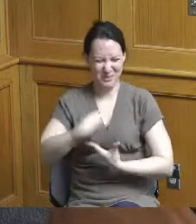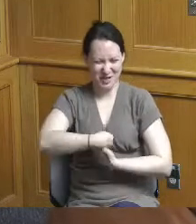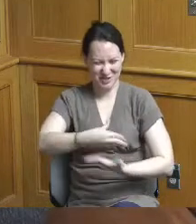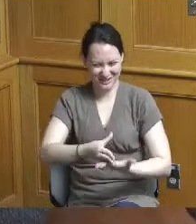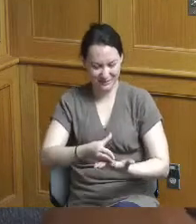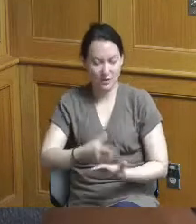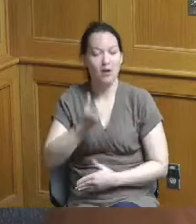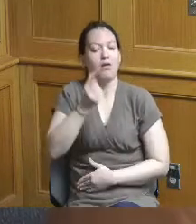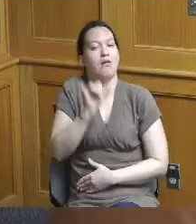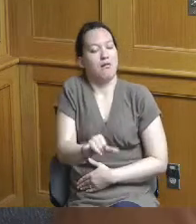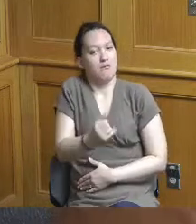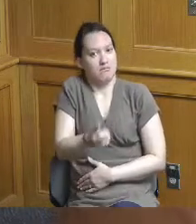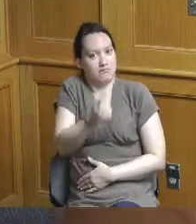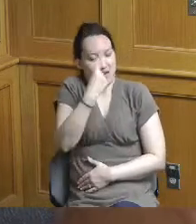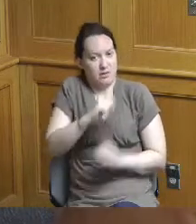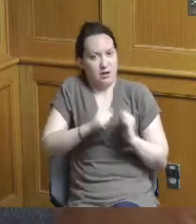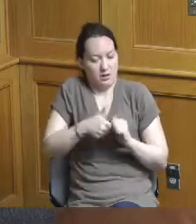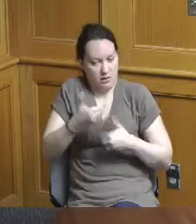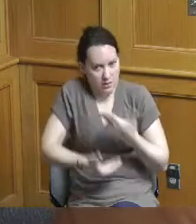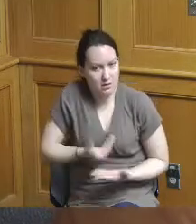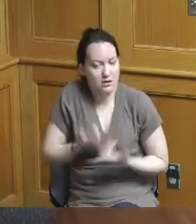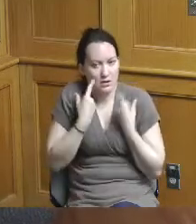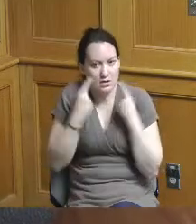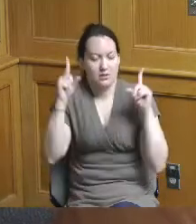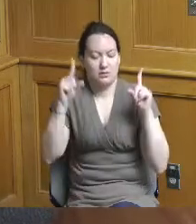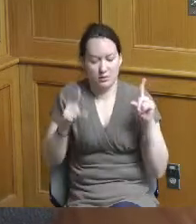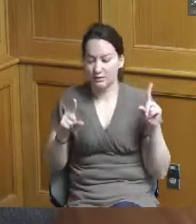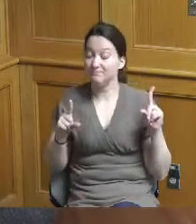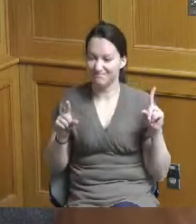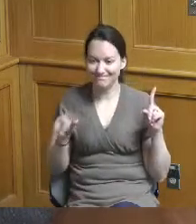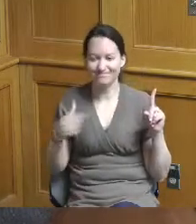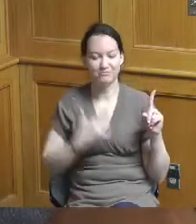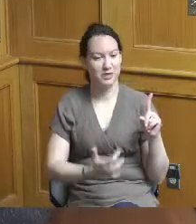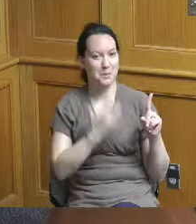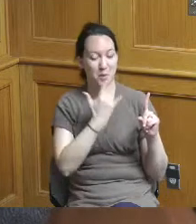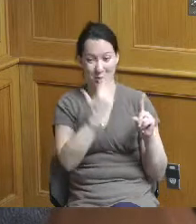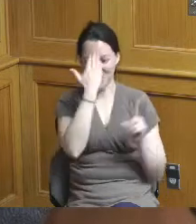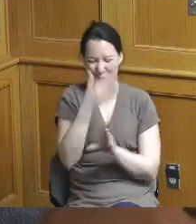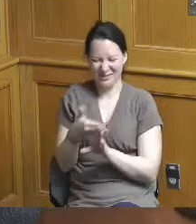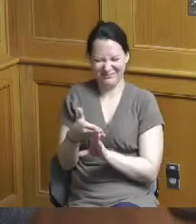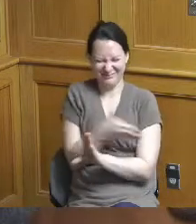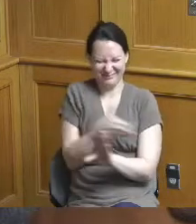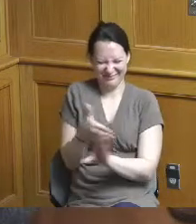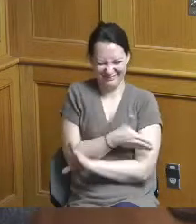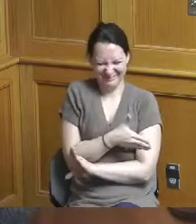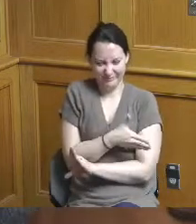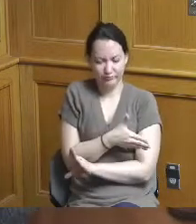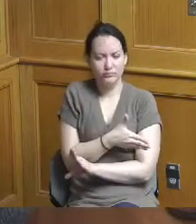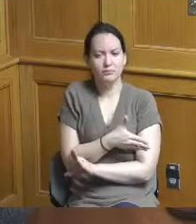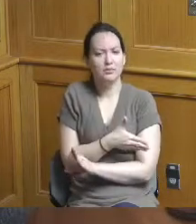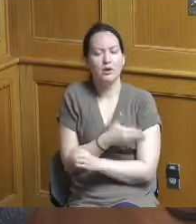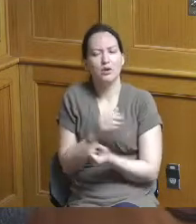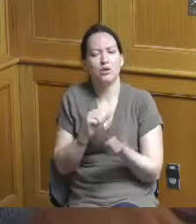how it works a little bit better now I like to know in advance what quarter these initiatives